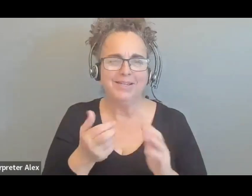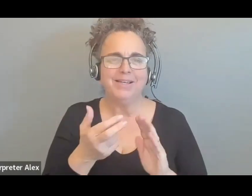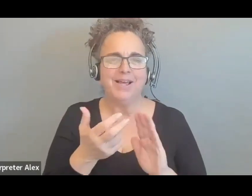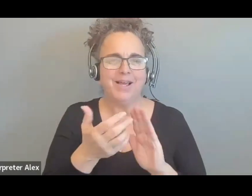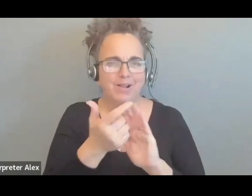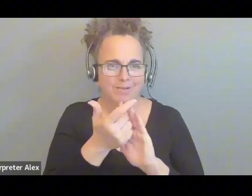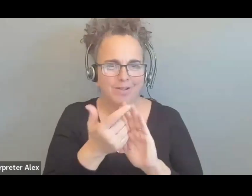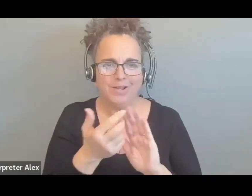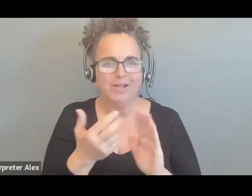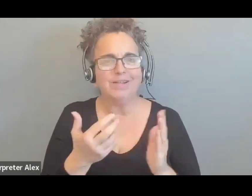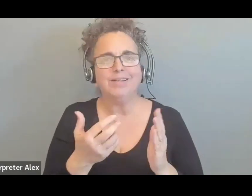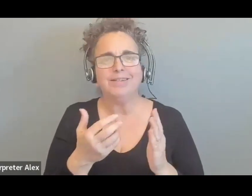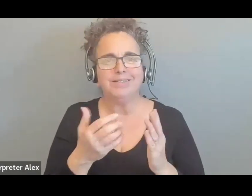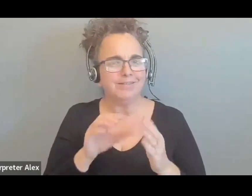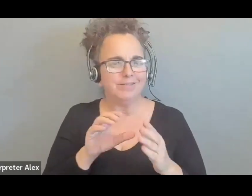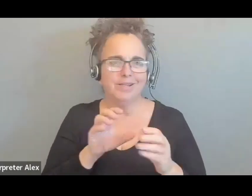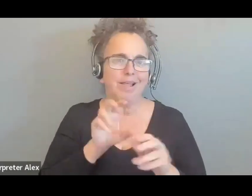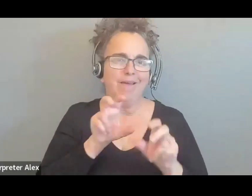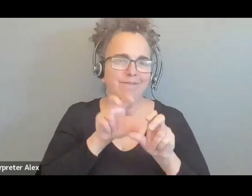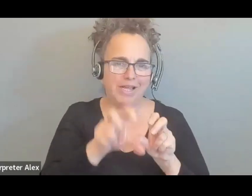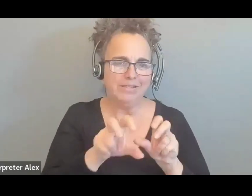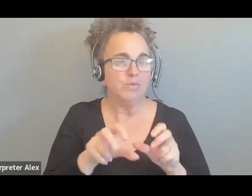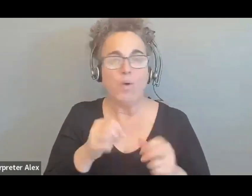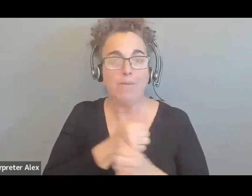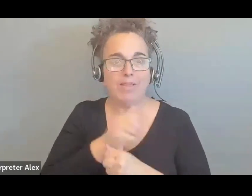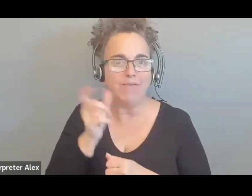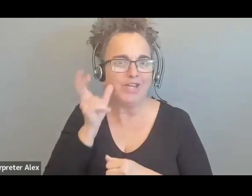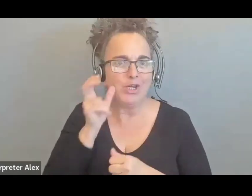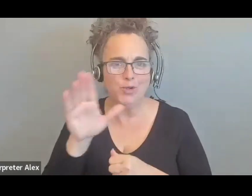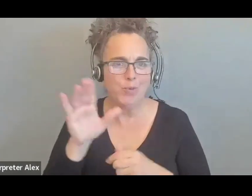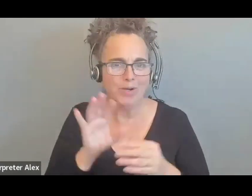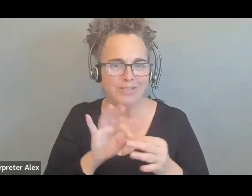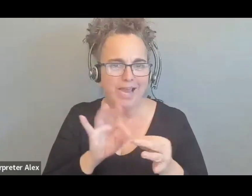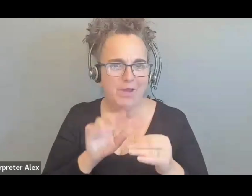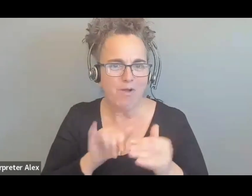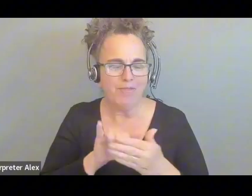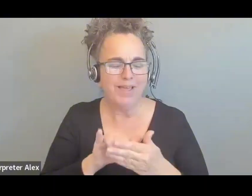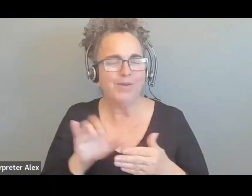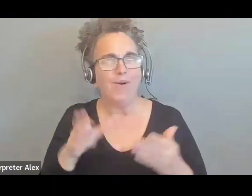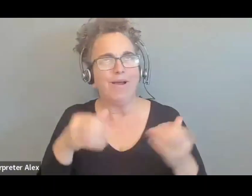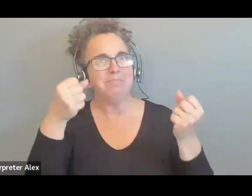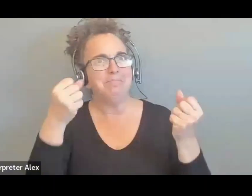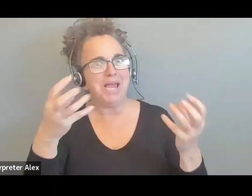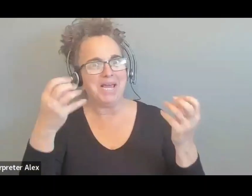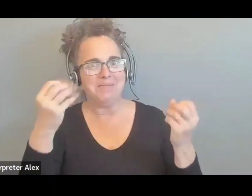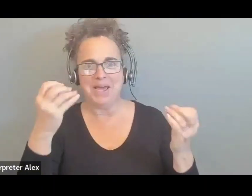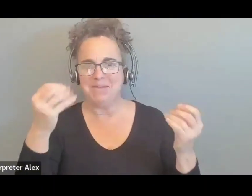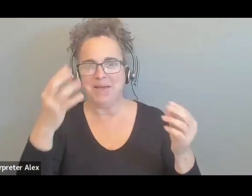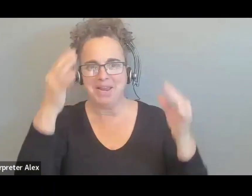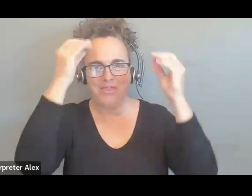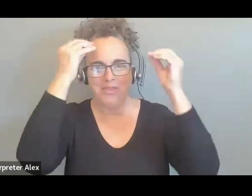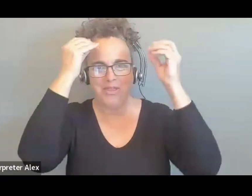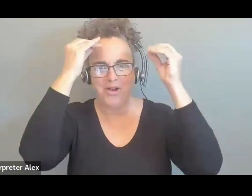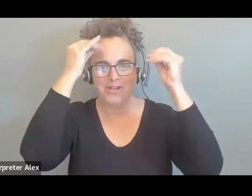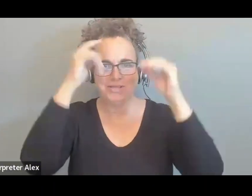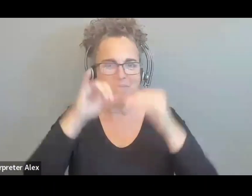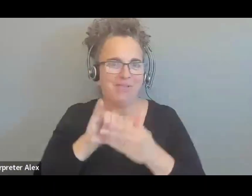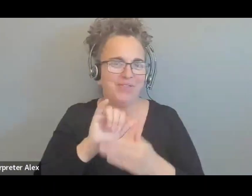So please love to get your take on that. I have so many thoughts on this question and I love this question. I'm sure you do.